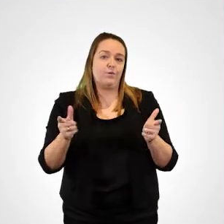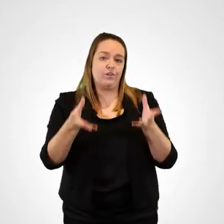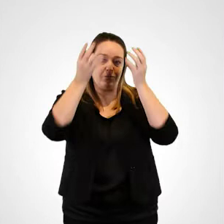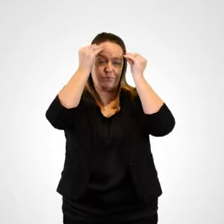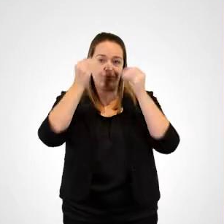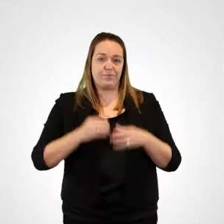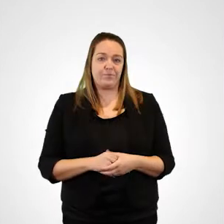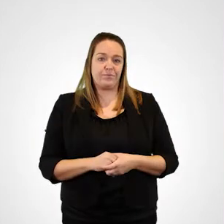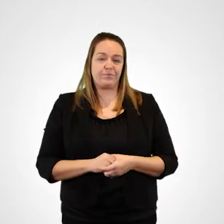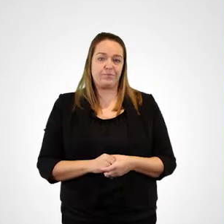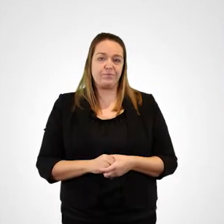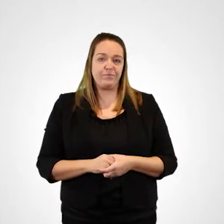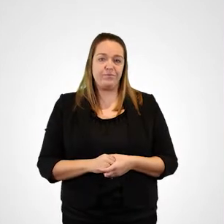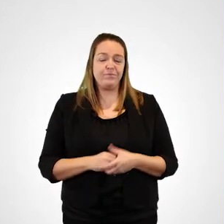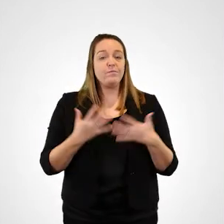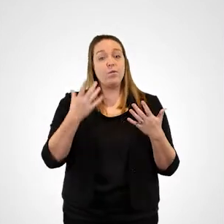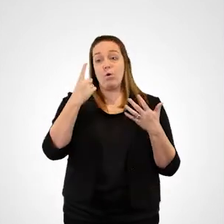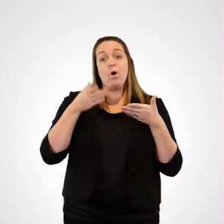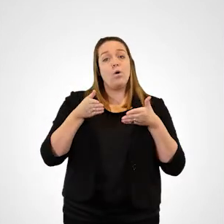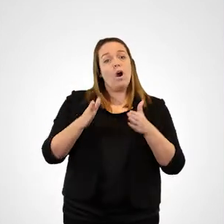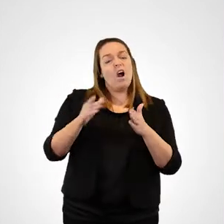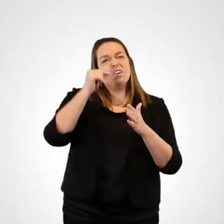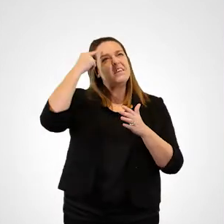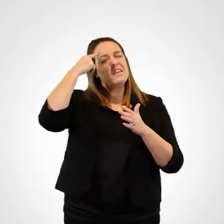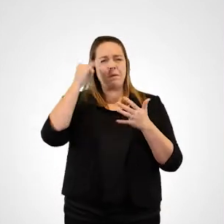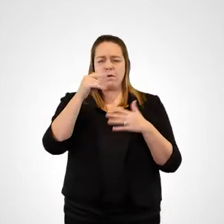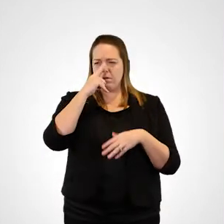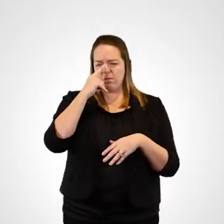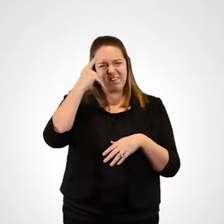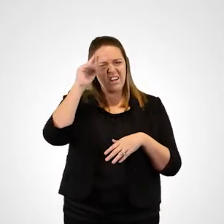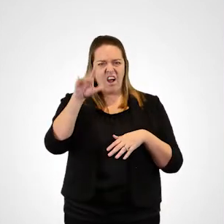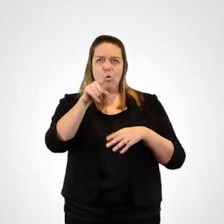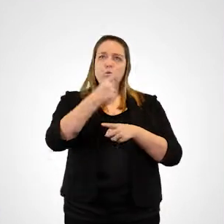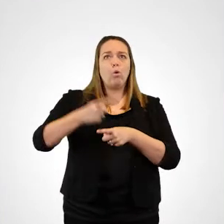One way to think about this if anyone kind of questions, "Well, you're making a lot of noise about audition",